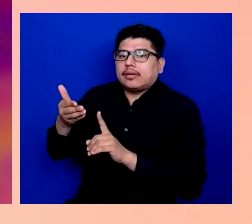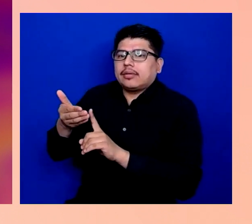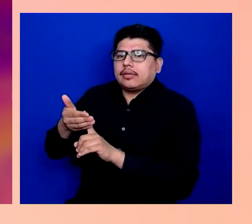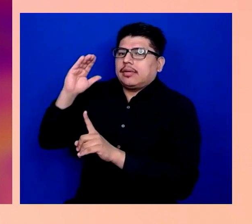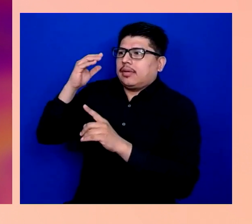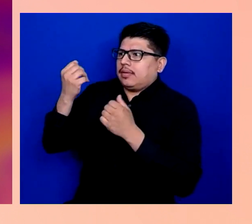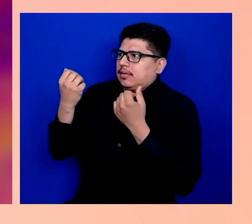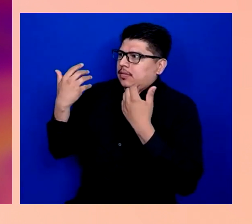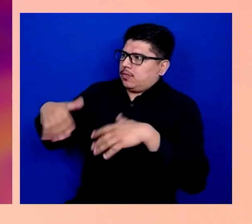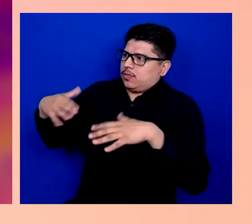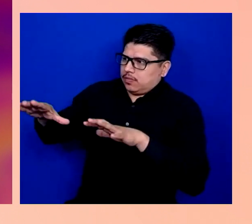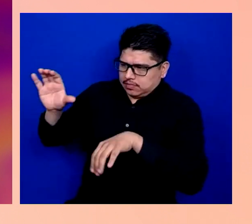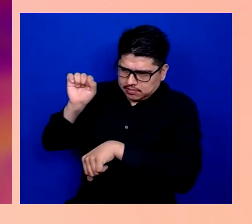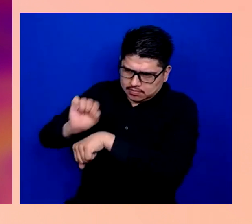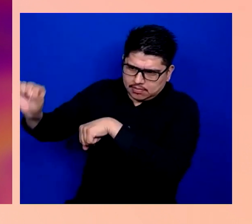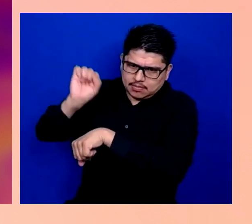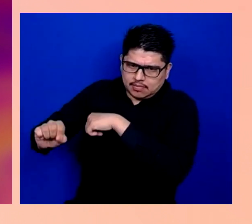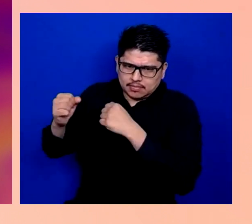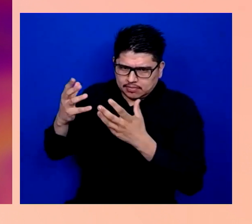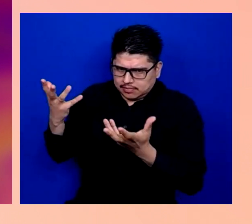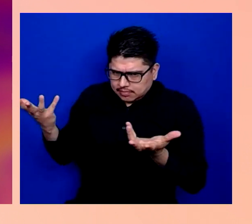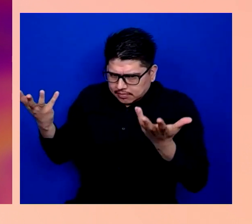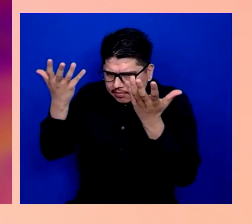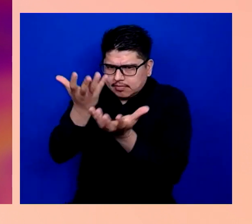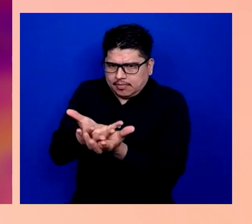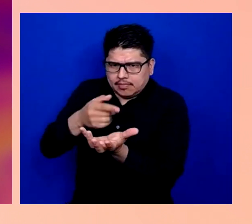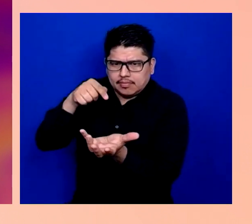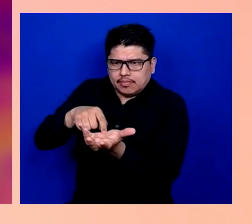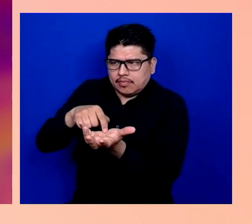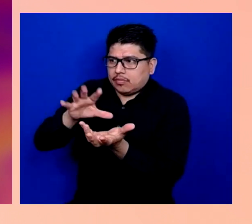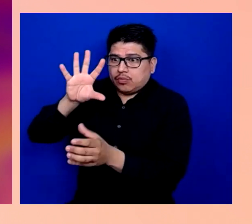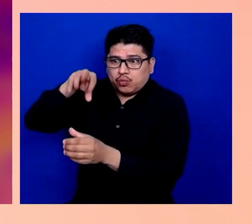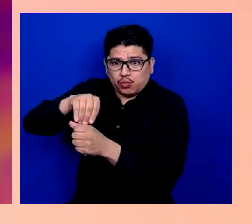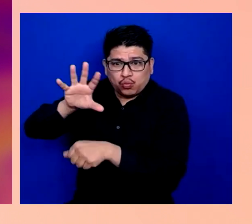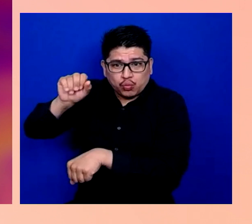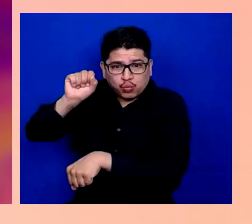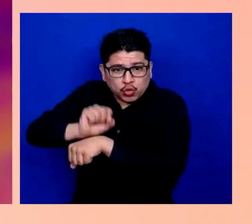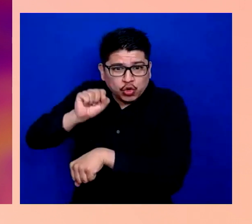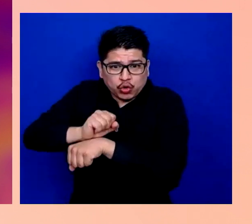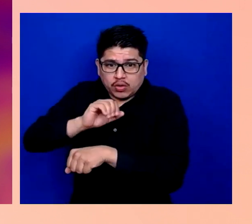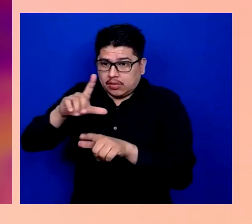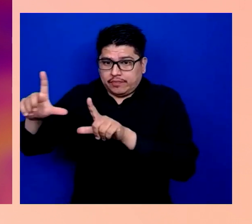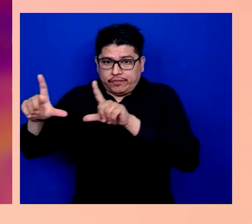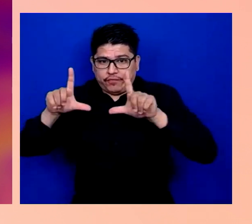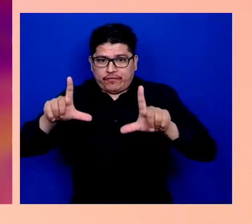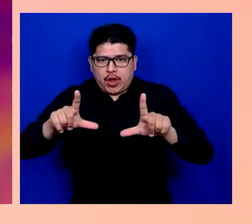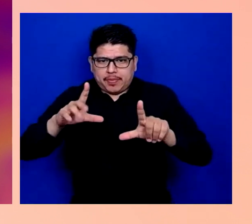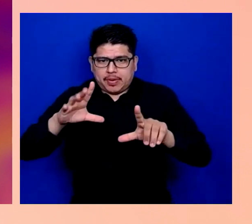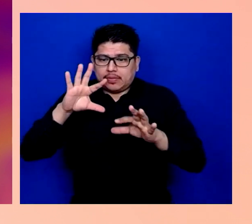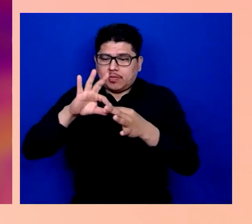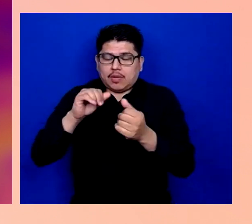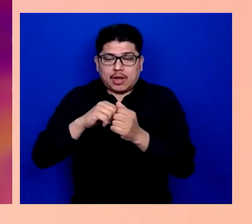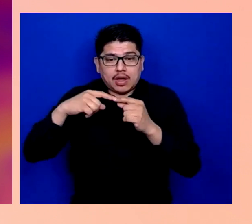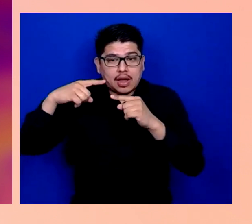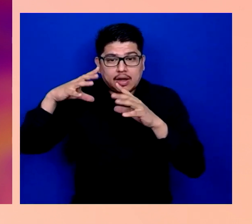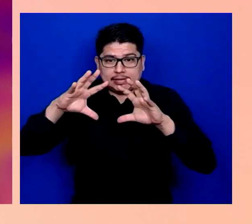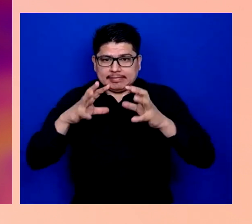your work within the framework for cognitive inclusion because it is so important to get that intersectional lens.